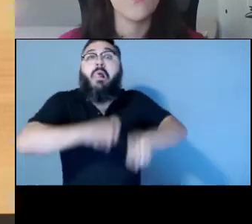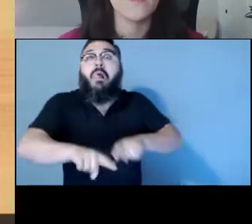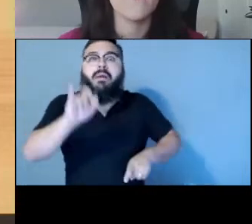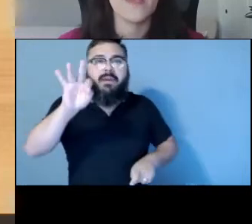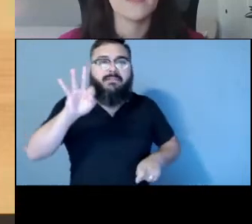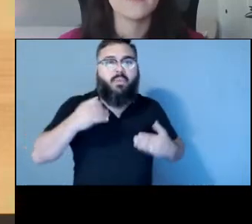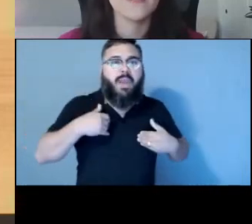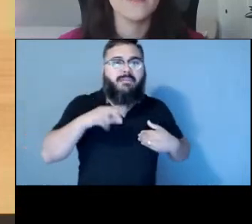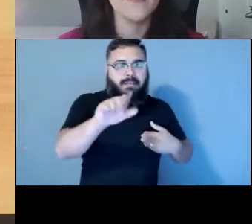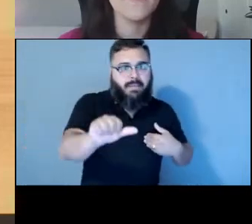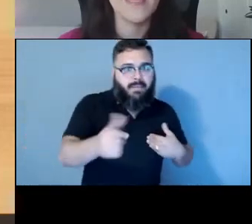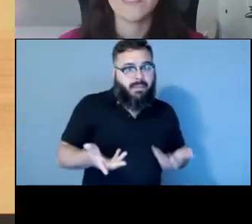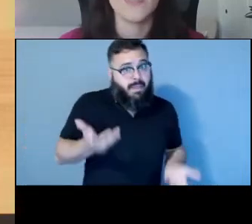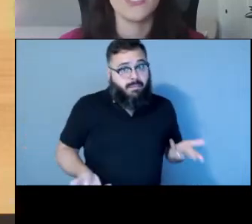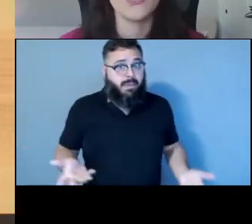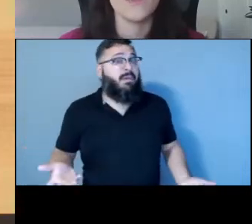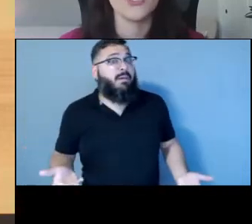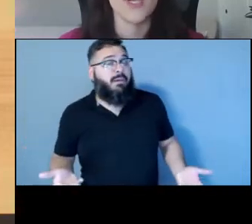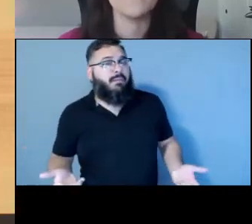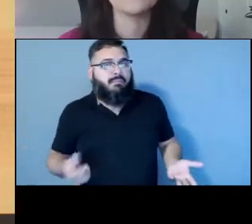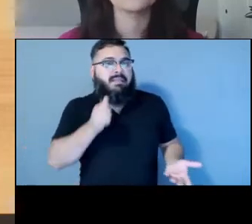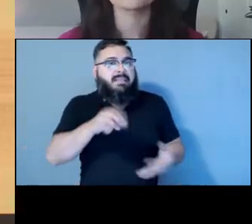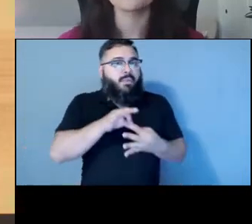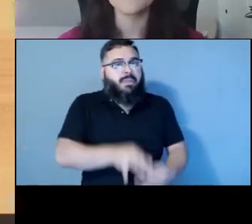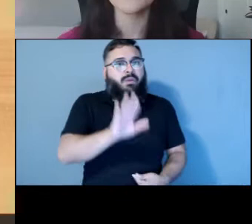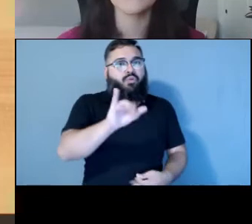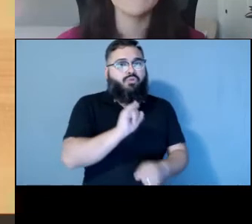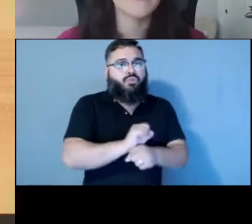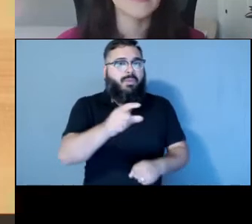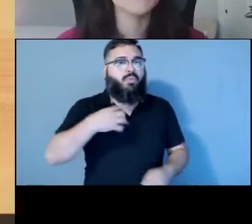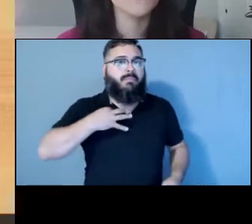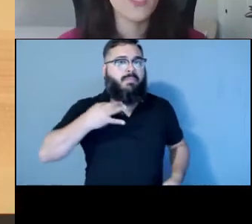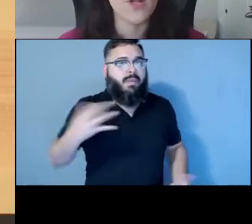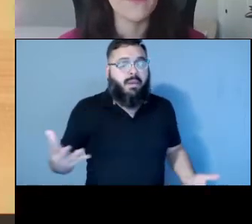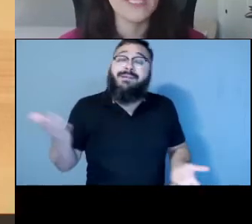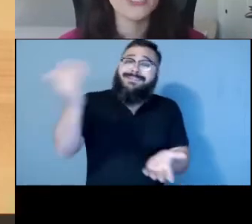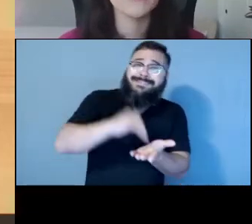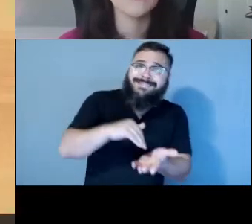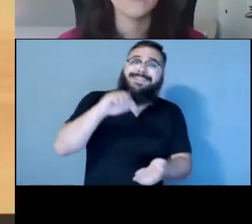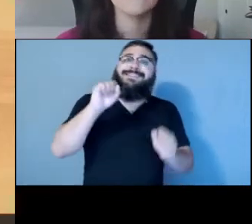when in fact it has nothing to do with the job. So again, they can ask you about your qualifications,